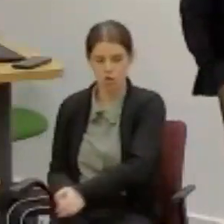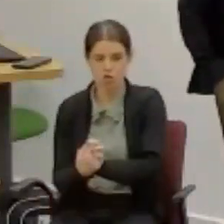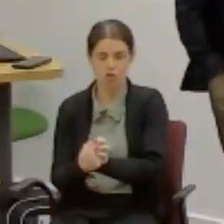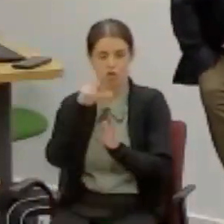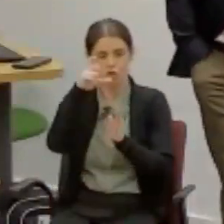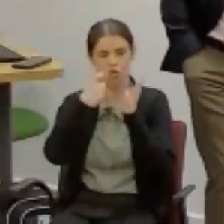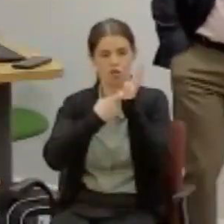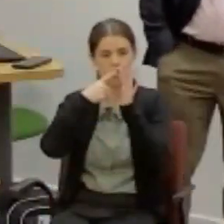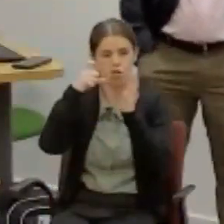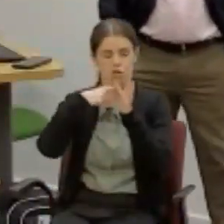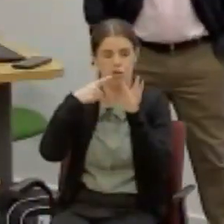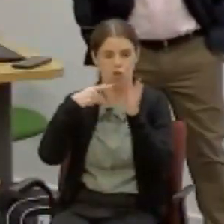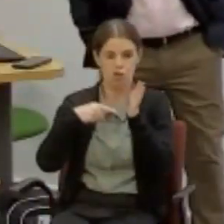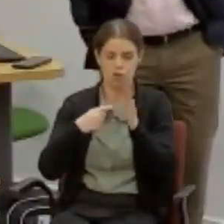Far left. Please.